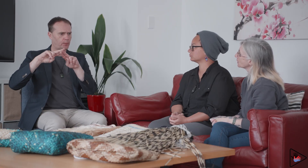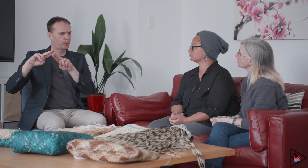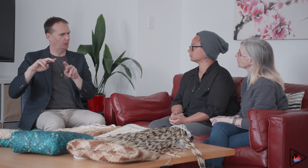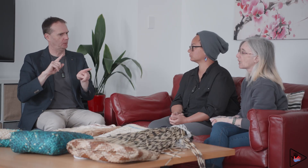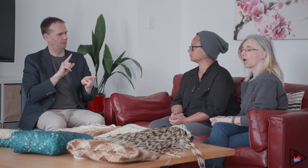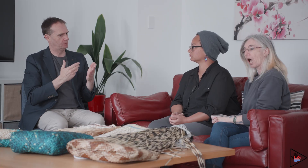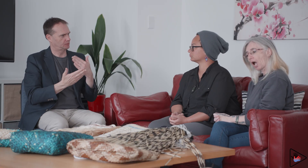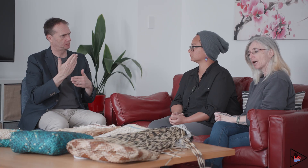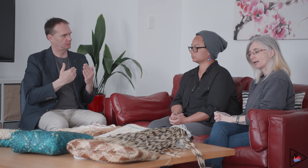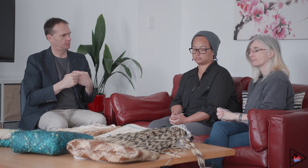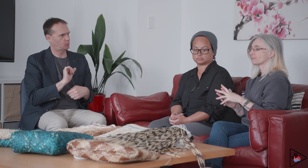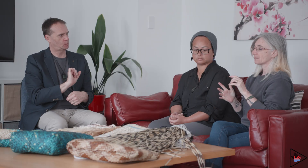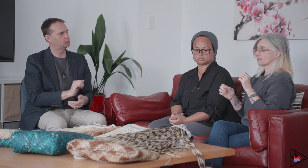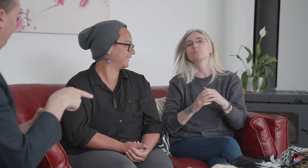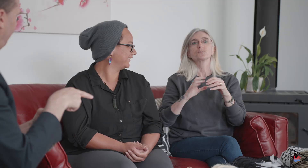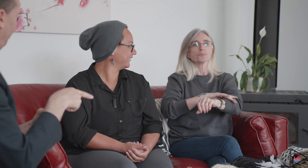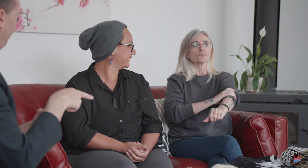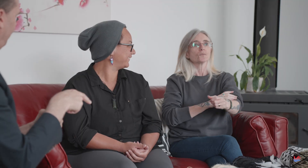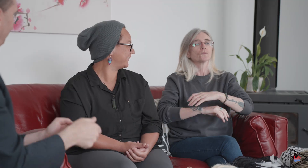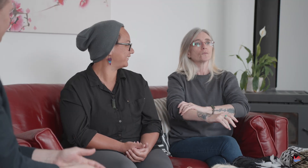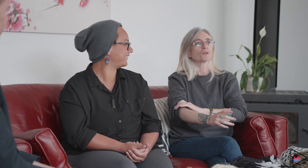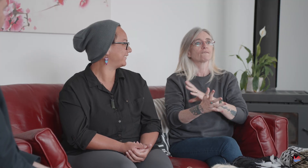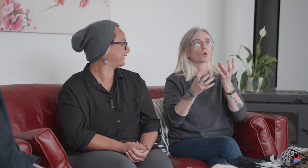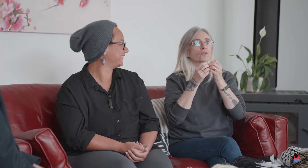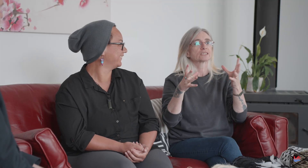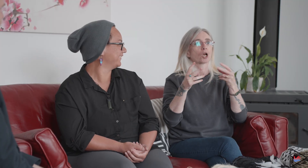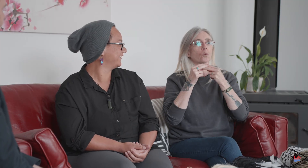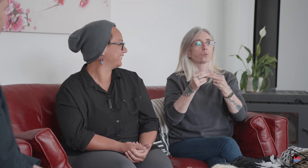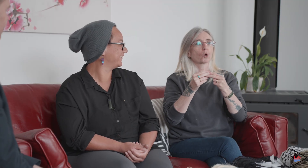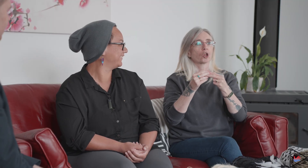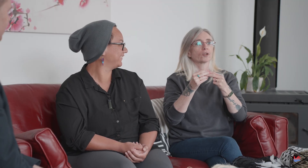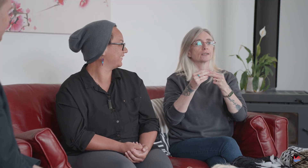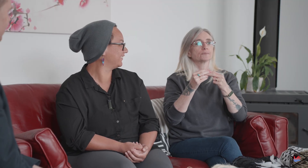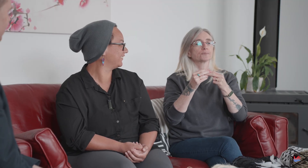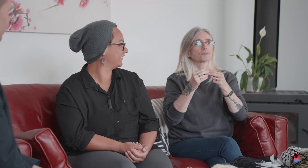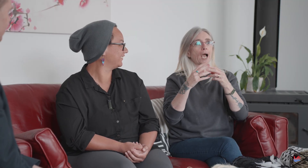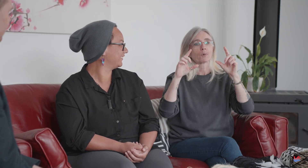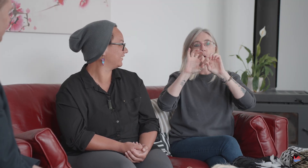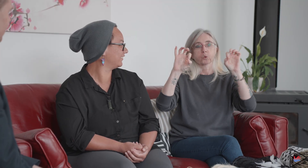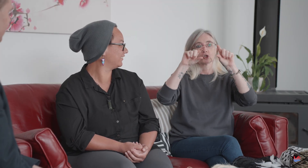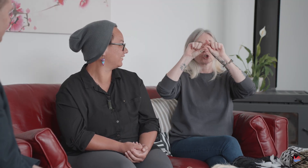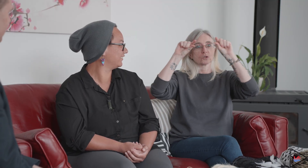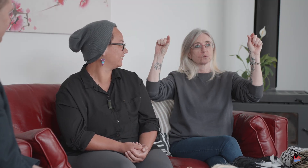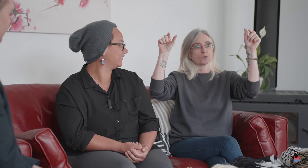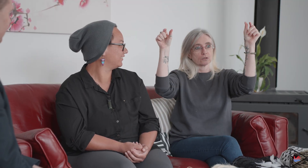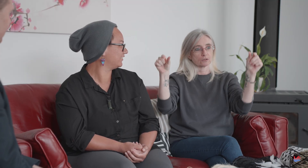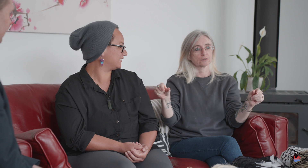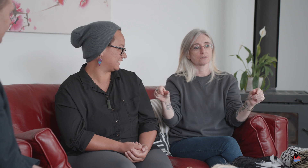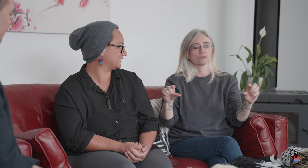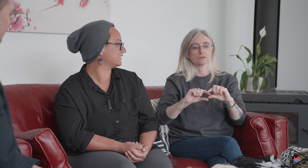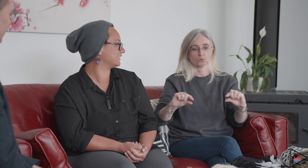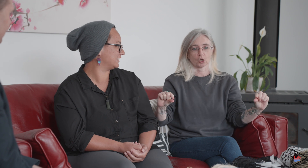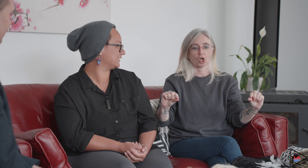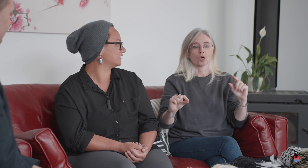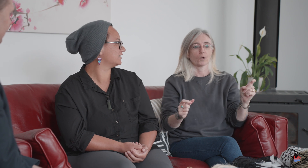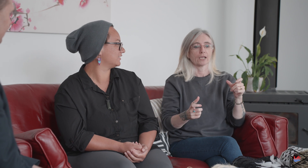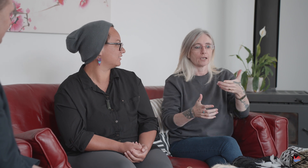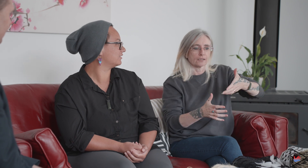in this particular design? Well, to start with how it's made, you make a wooden frame which you